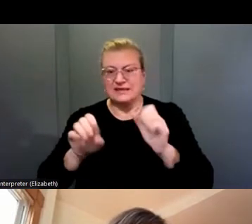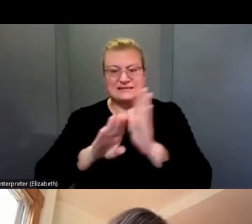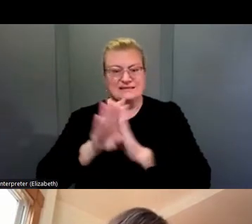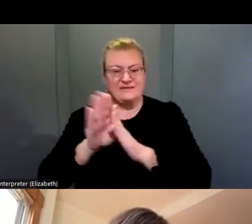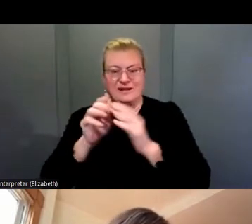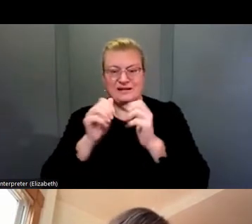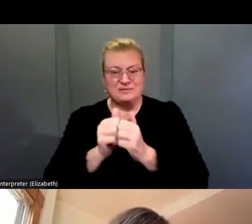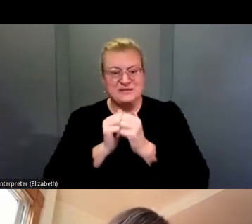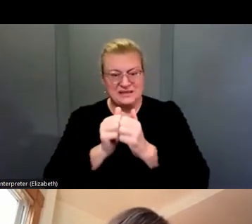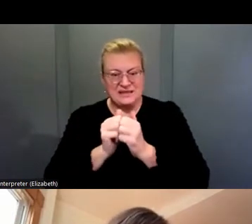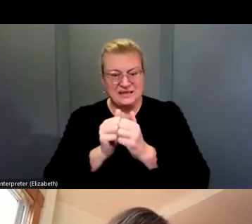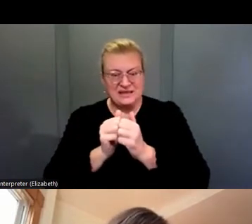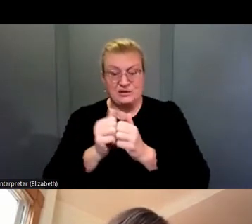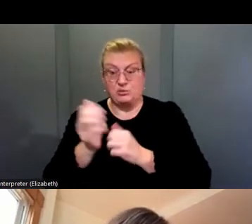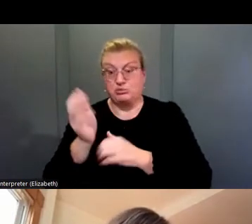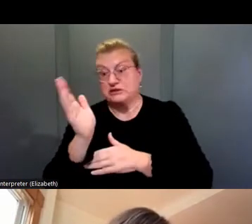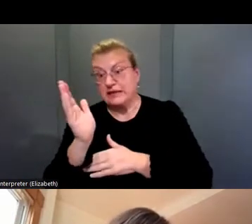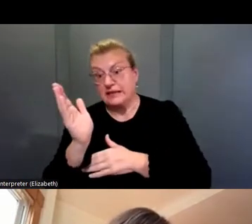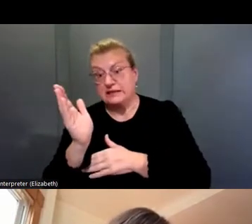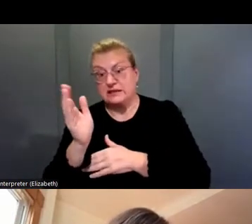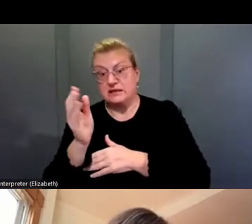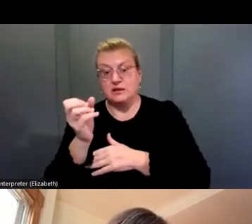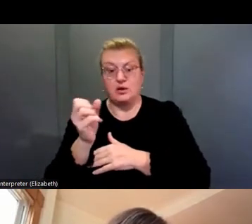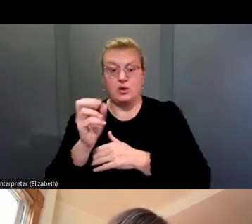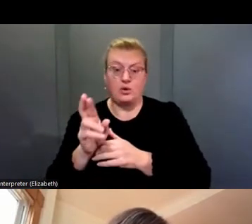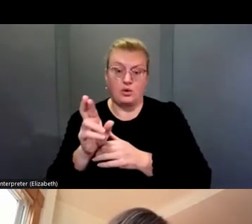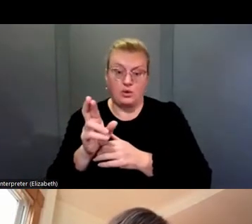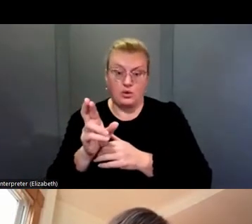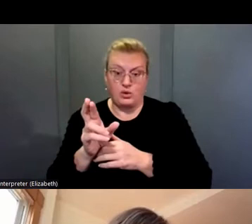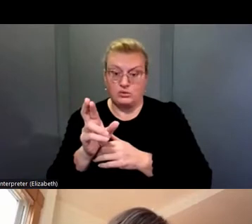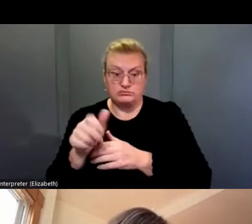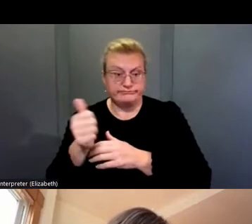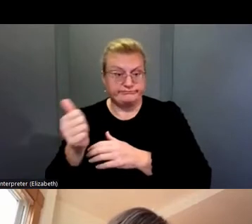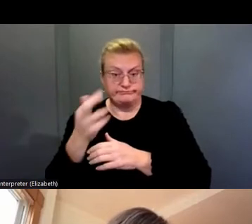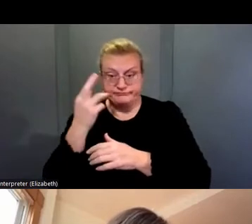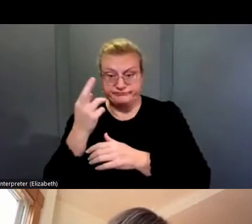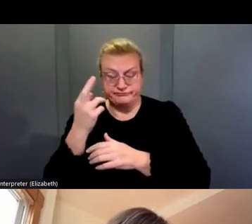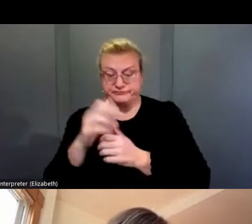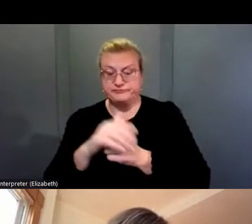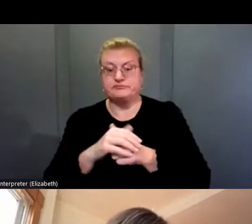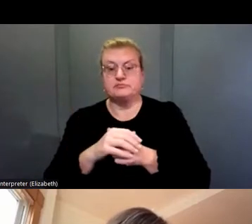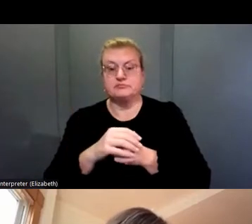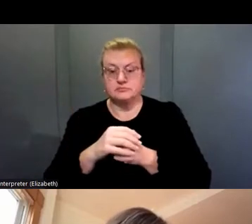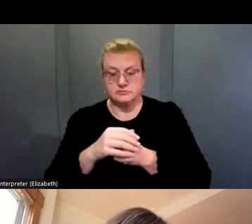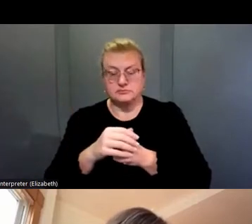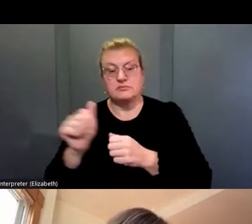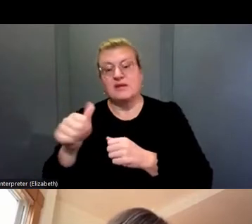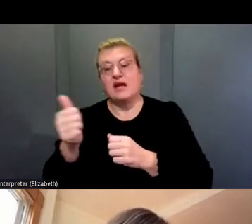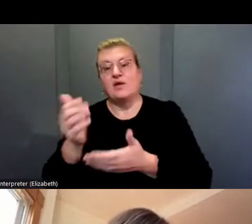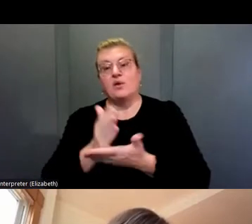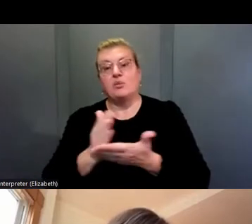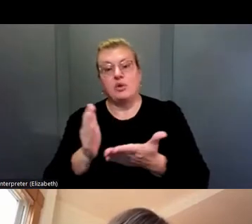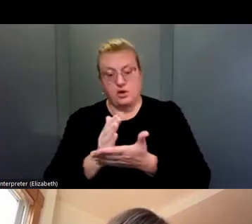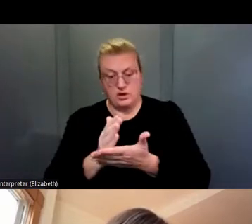in either presenting or otherwise. And then the other part is really to be exposed